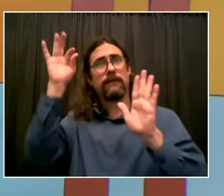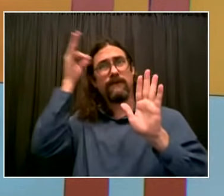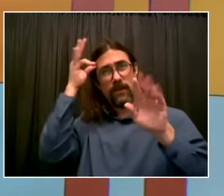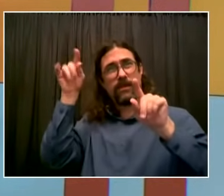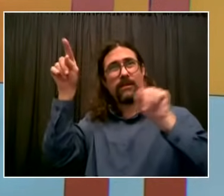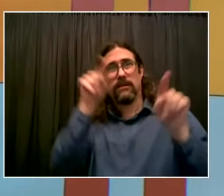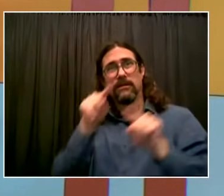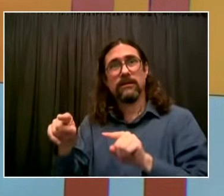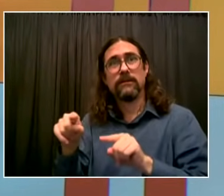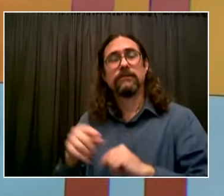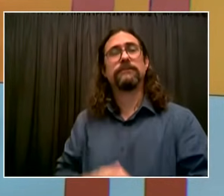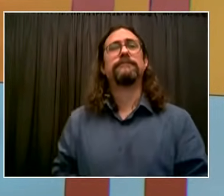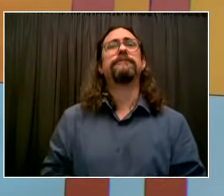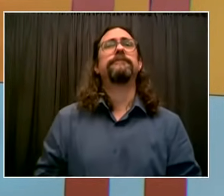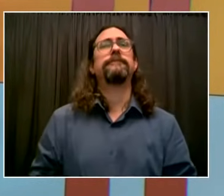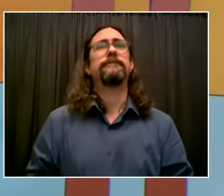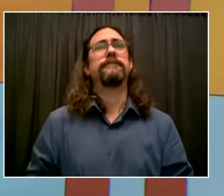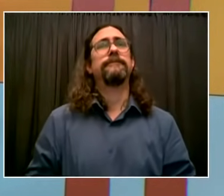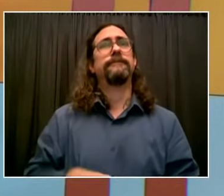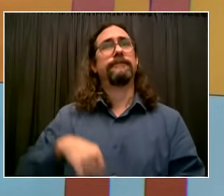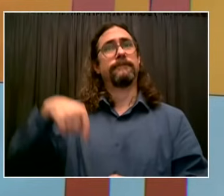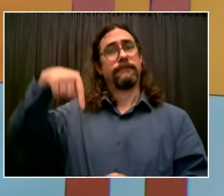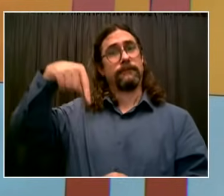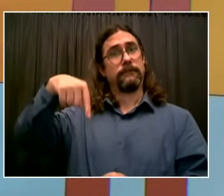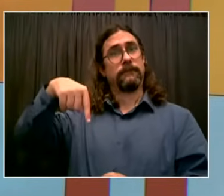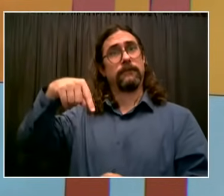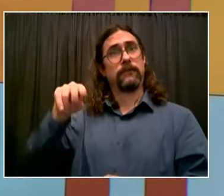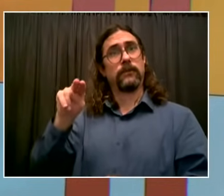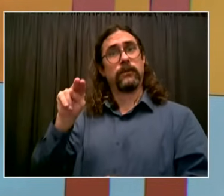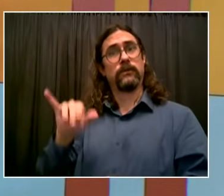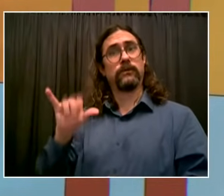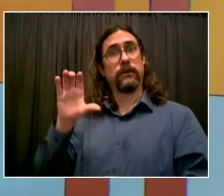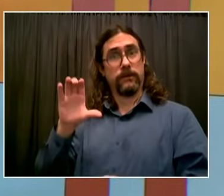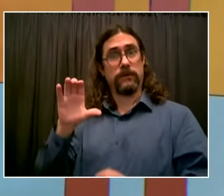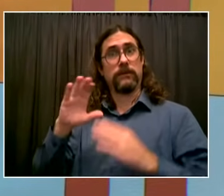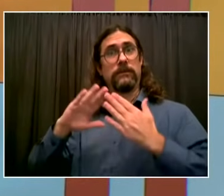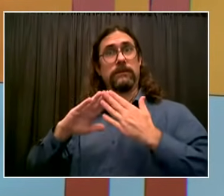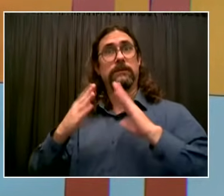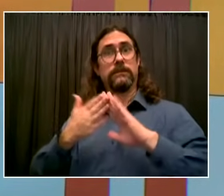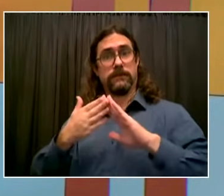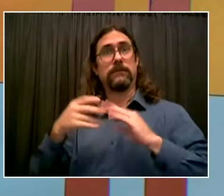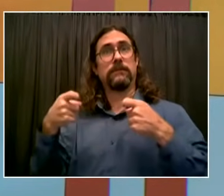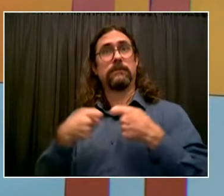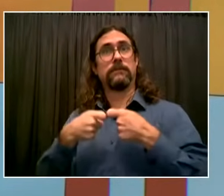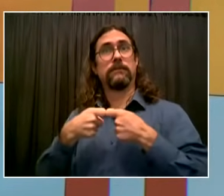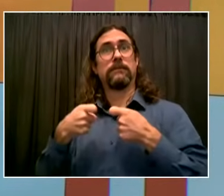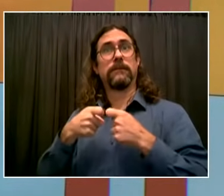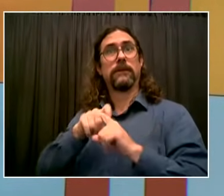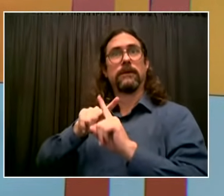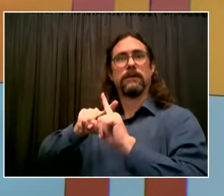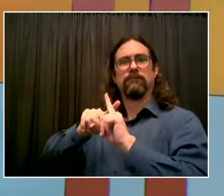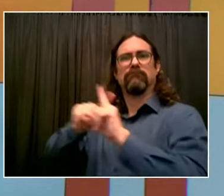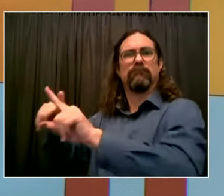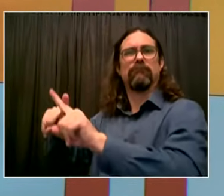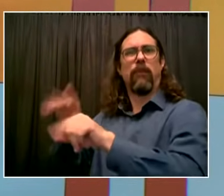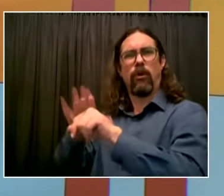CITY GOVERNMENT DOES AND THEN BEYOND FOR SO MANY OF THESE IN THE FUTURE. WE NEE DTO CUT OUR DEPENDENCY ON